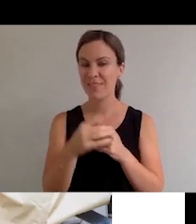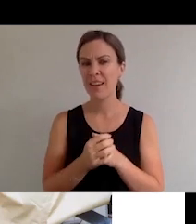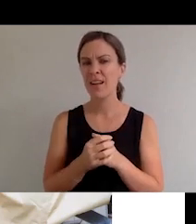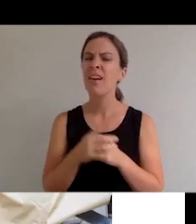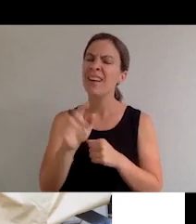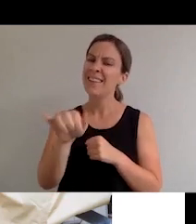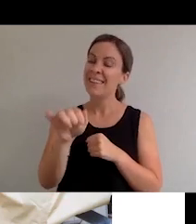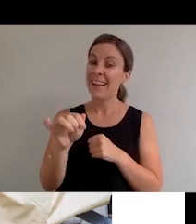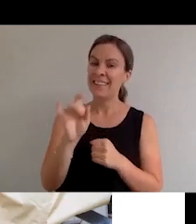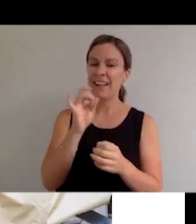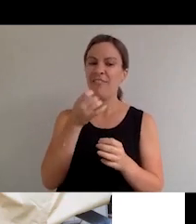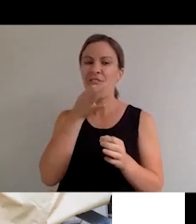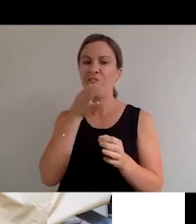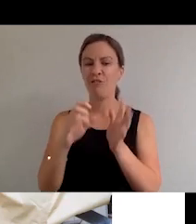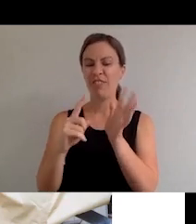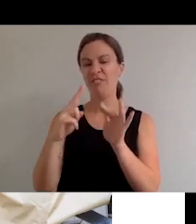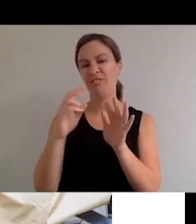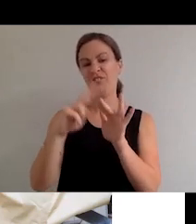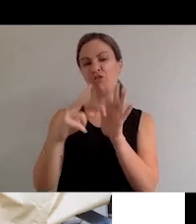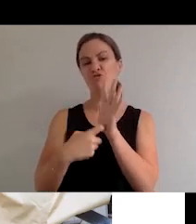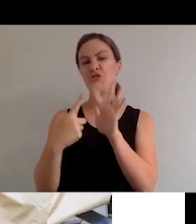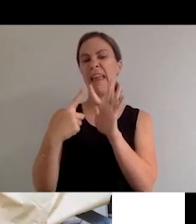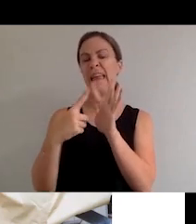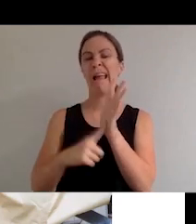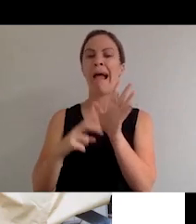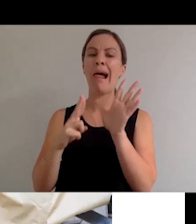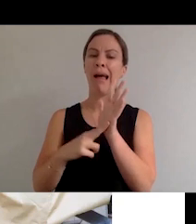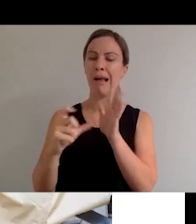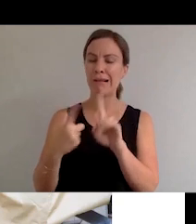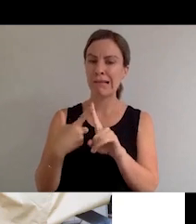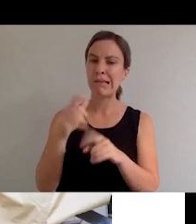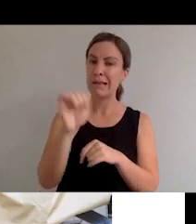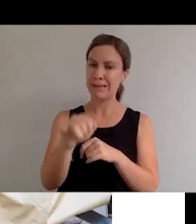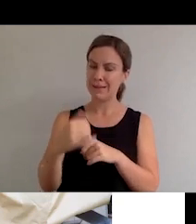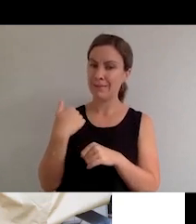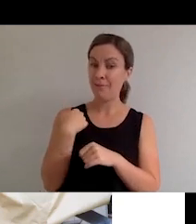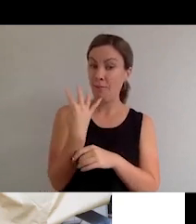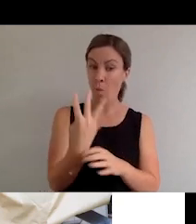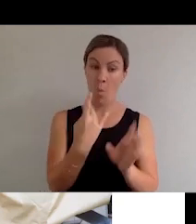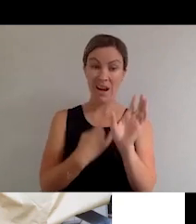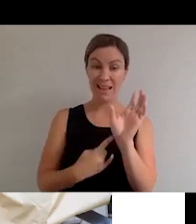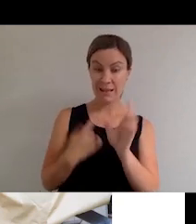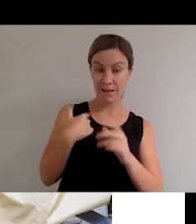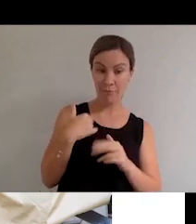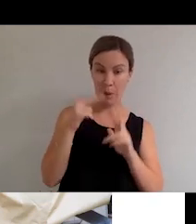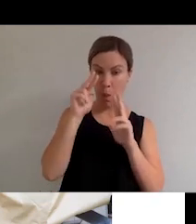freelancing for four years before this situation happened with my son. So, I fell like I had been running a good, solid little business that I